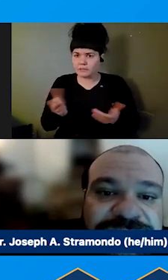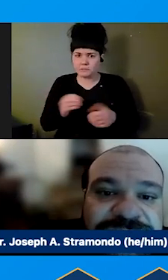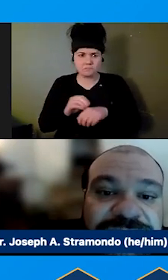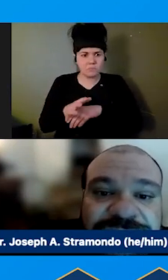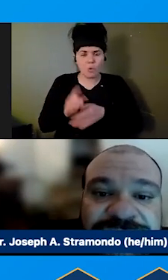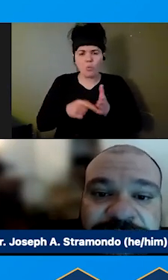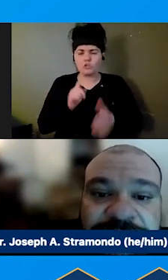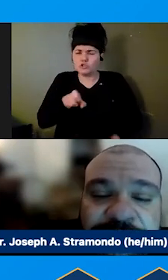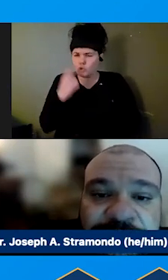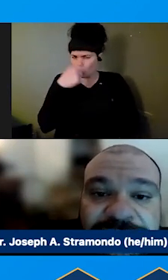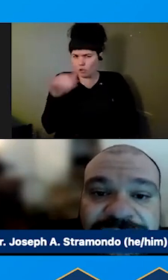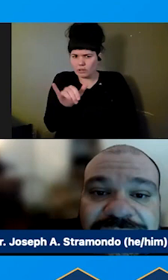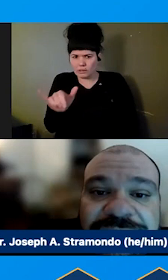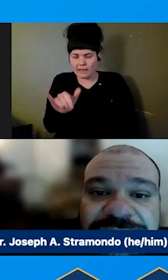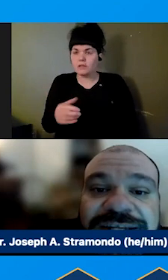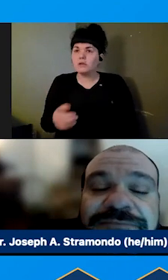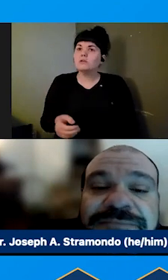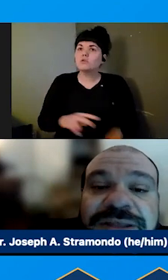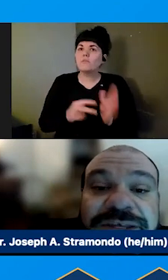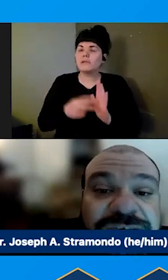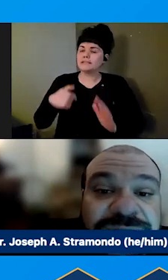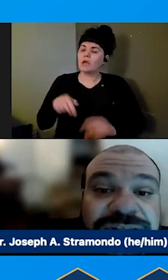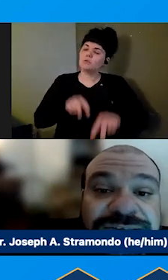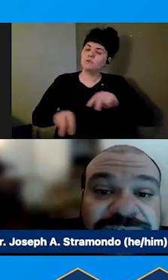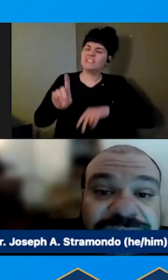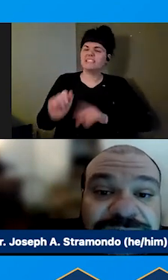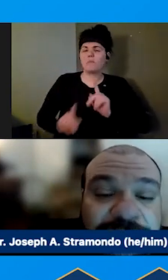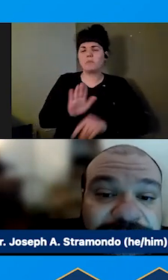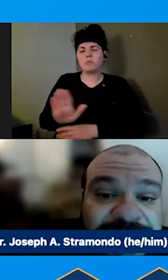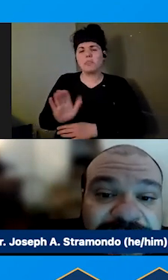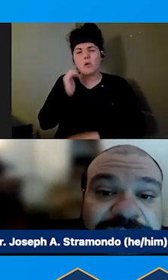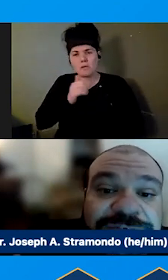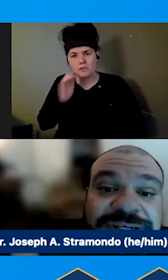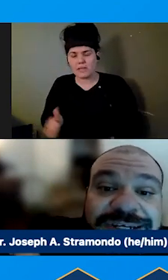lived experience of disabled people and then the experience